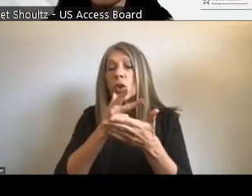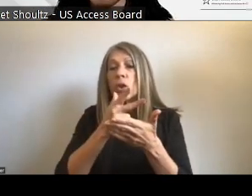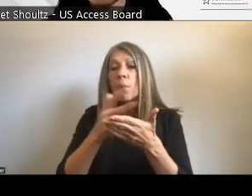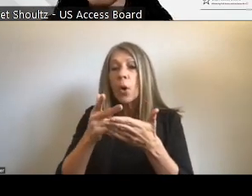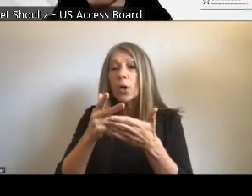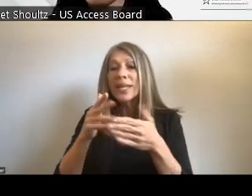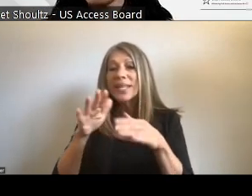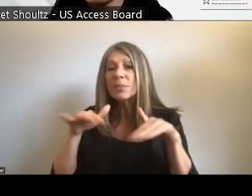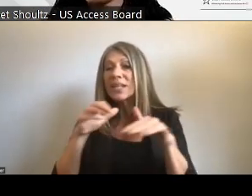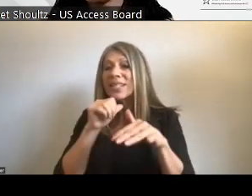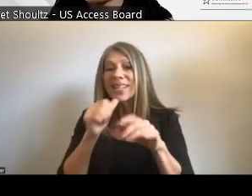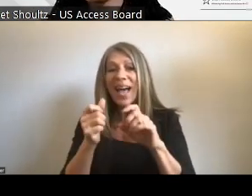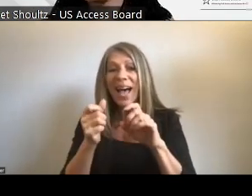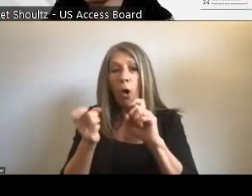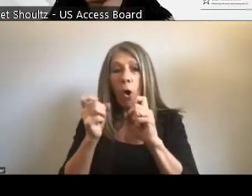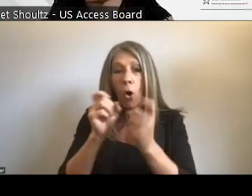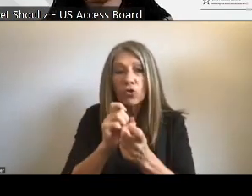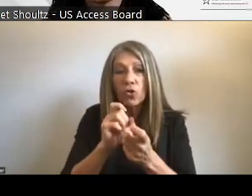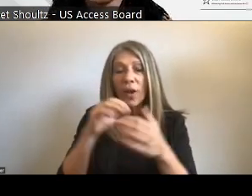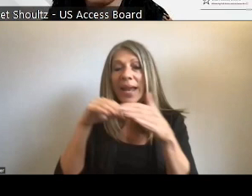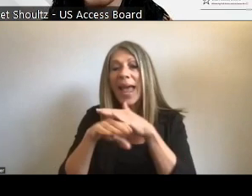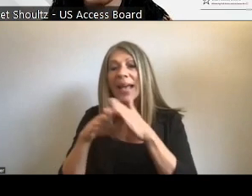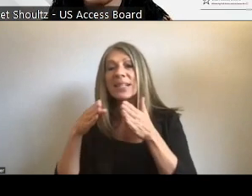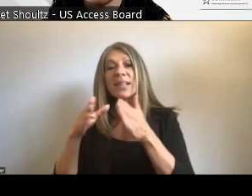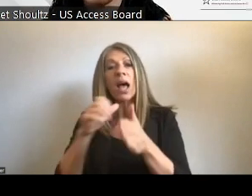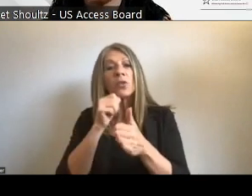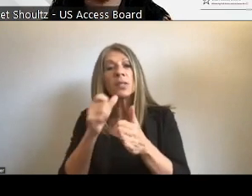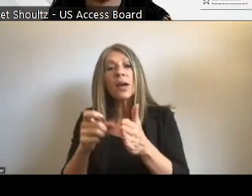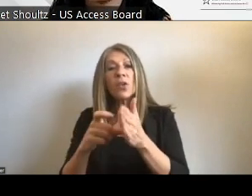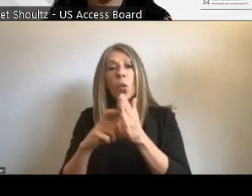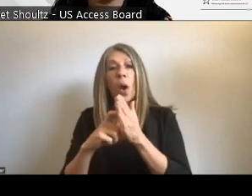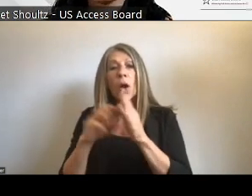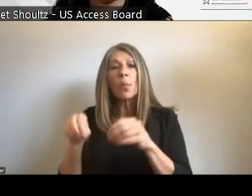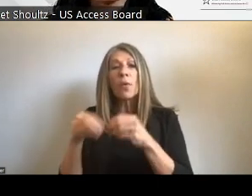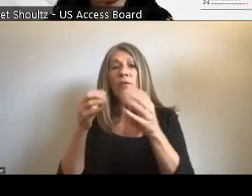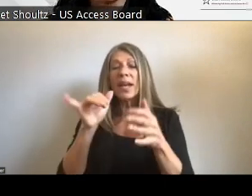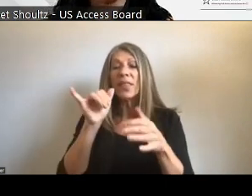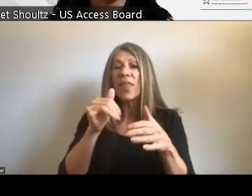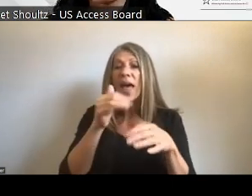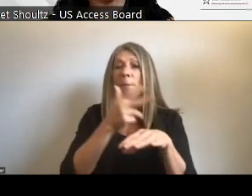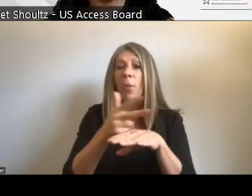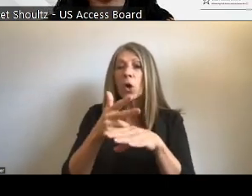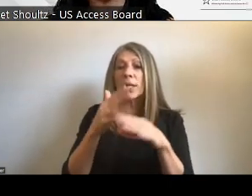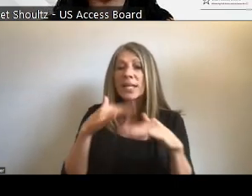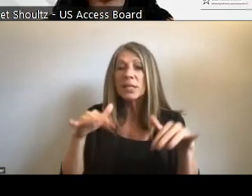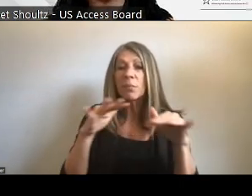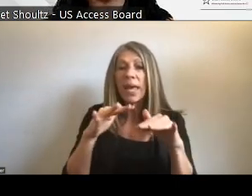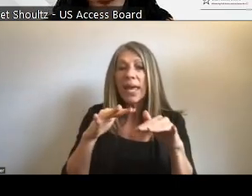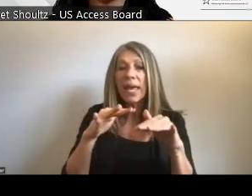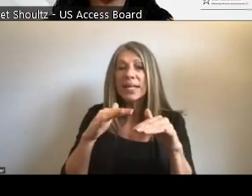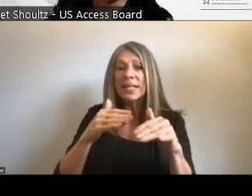altered an access aisles should not be required provided that that parking space is placed at